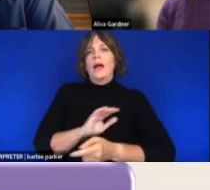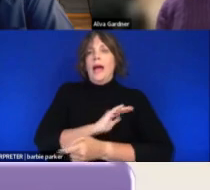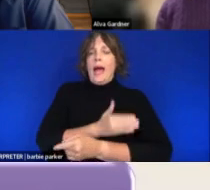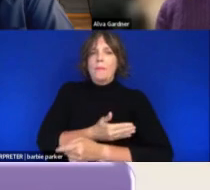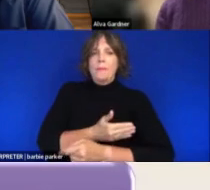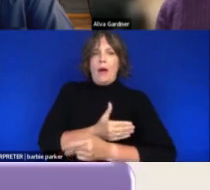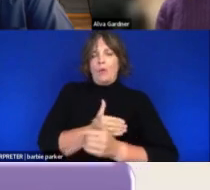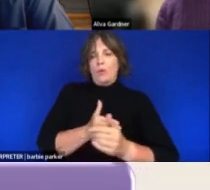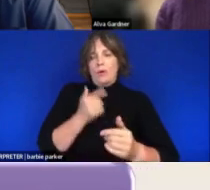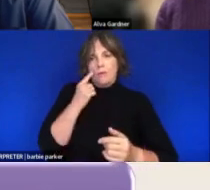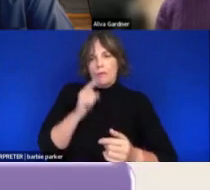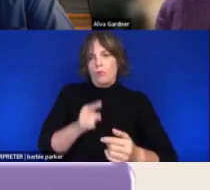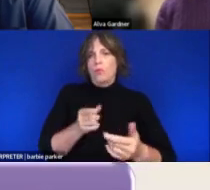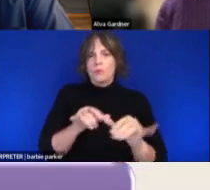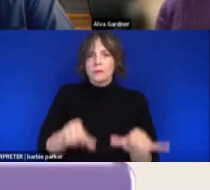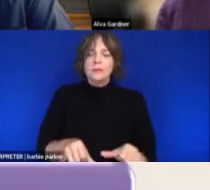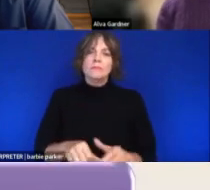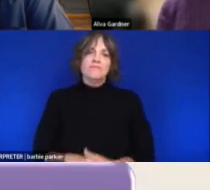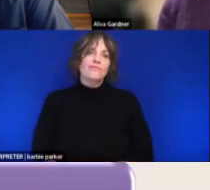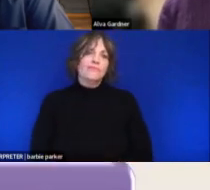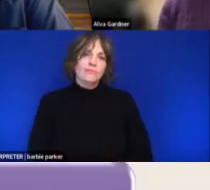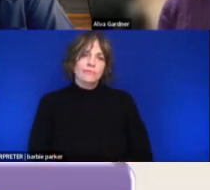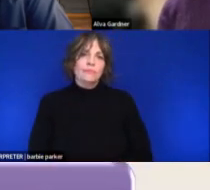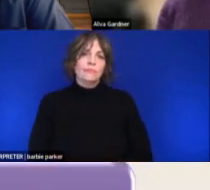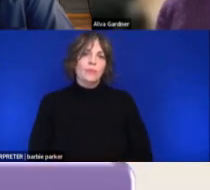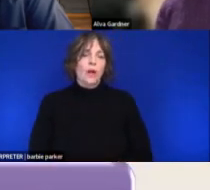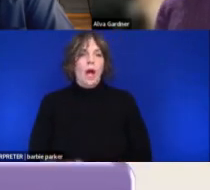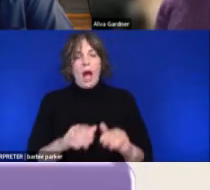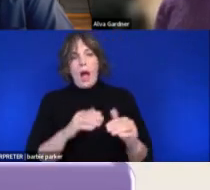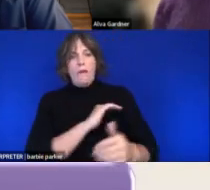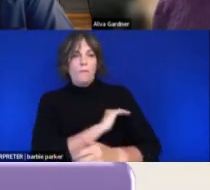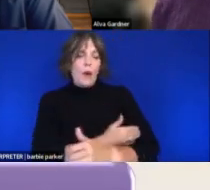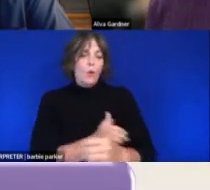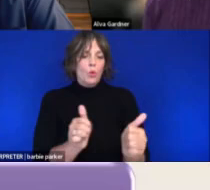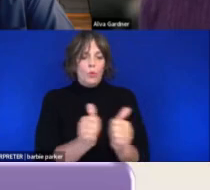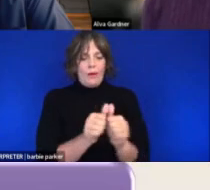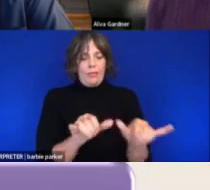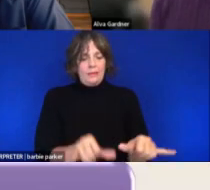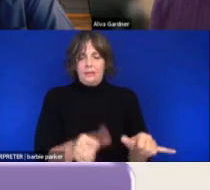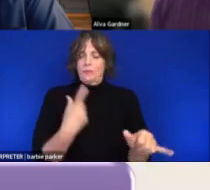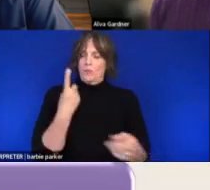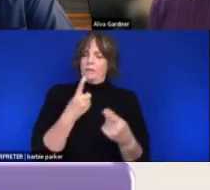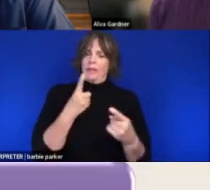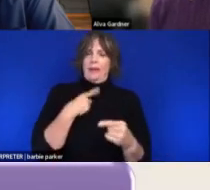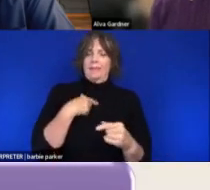system with the mindset of the golden rule, let's treat others the way you want to be treated.